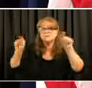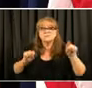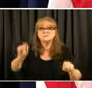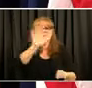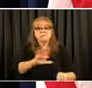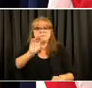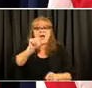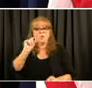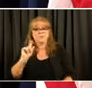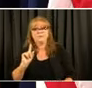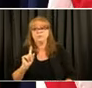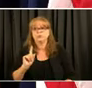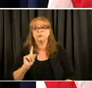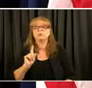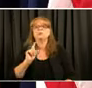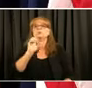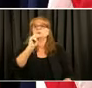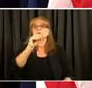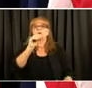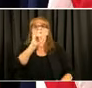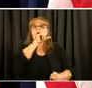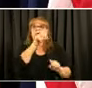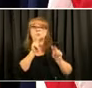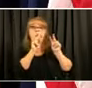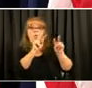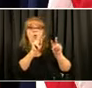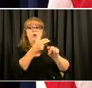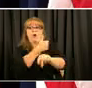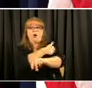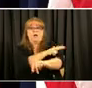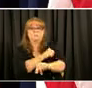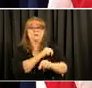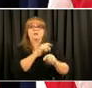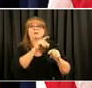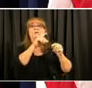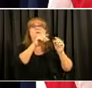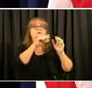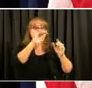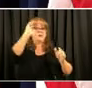remaining low now some of those early warning signs are starting to be seen